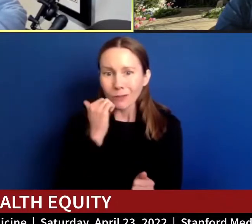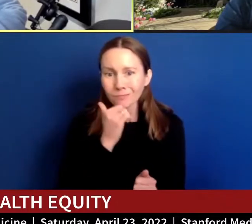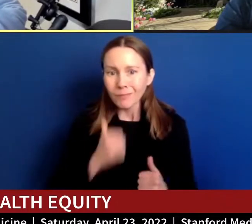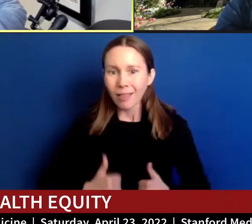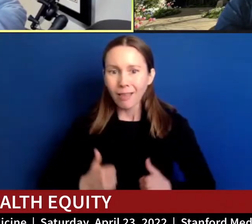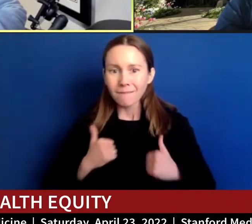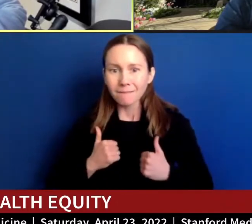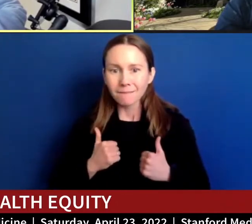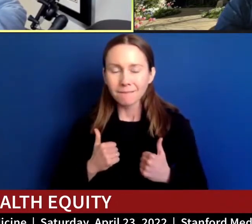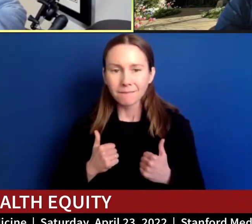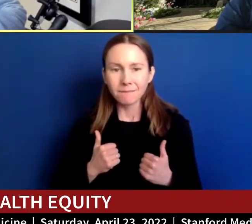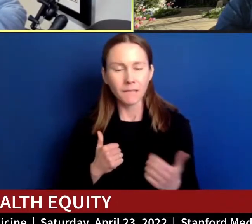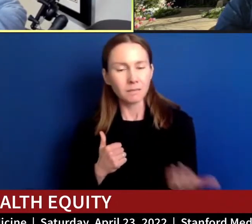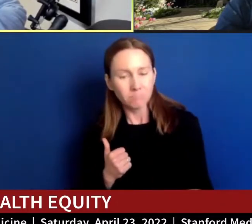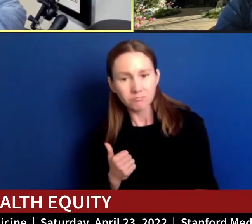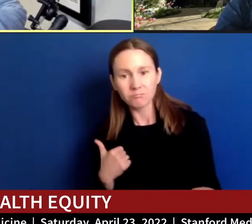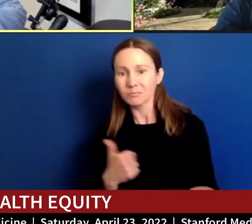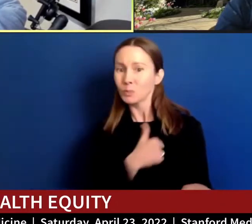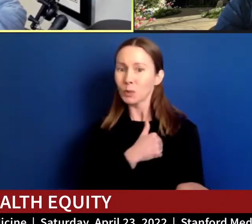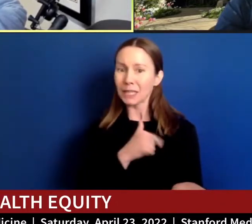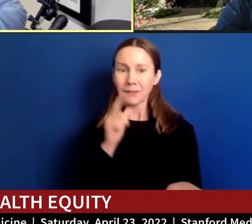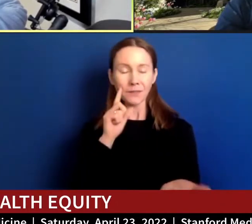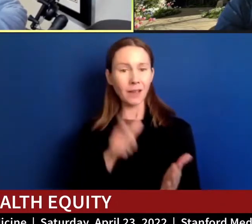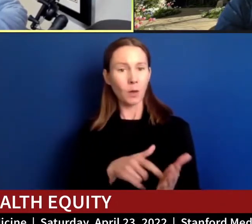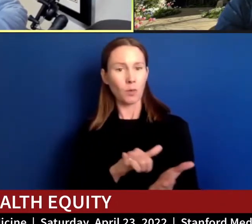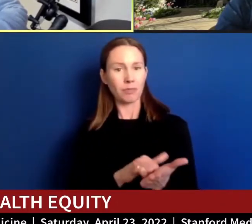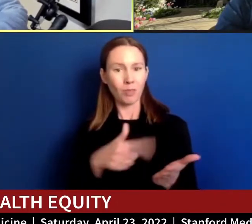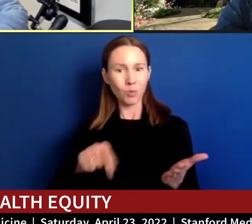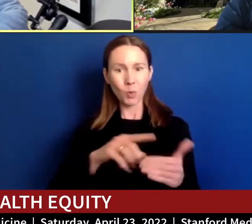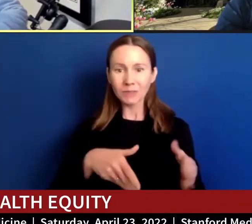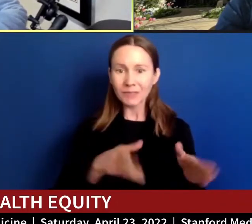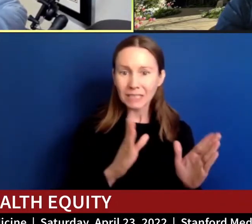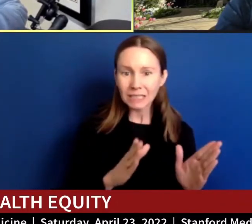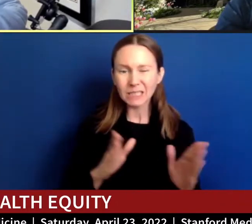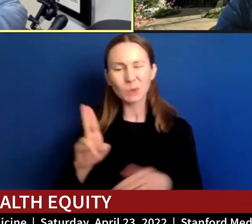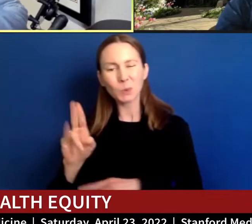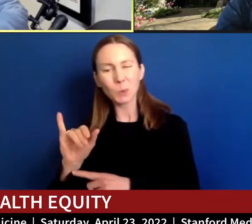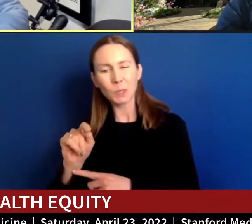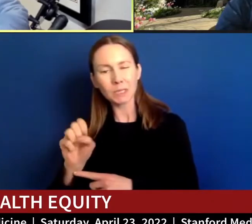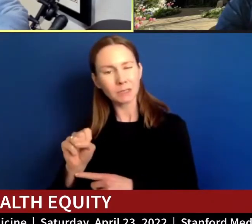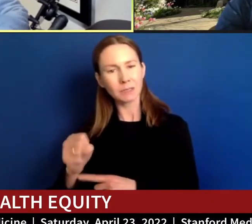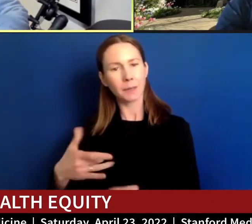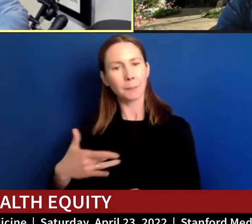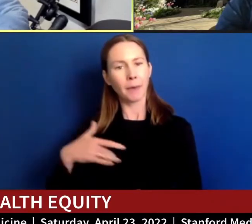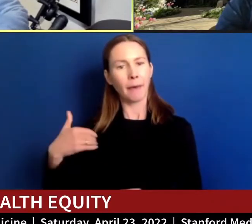that what we found is that these facilities and these units have exclusionary criteria.